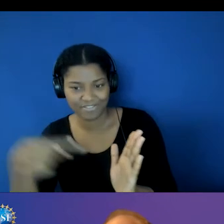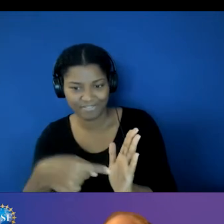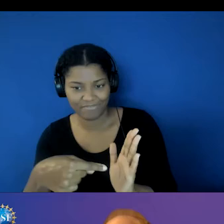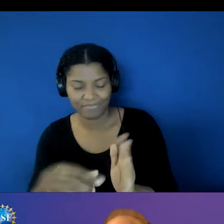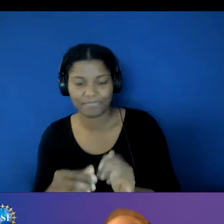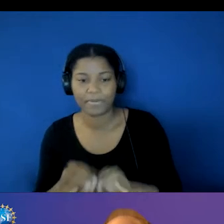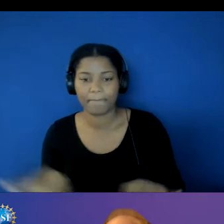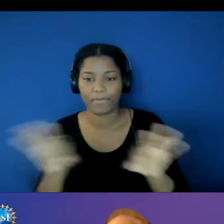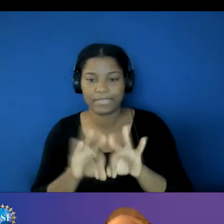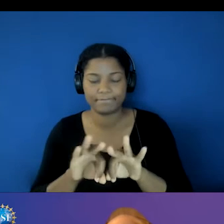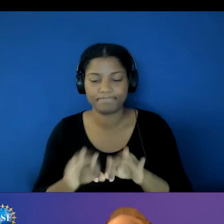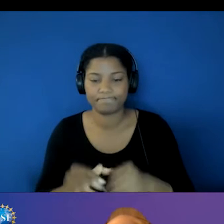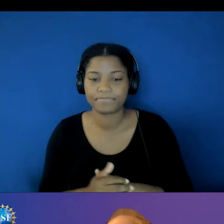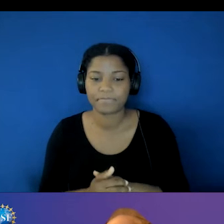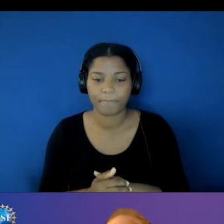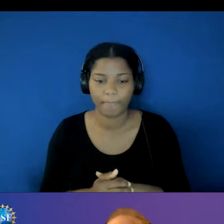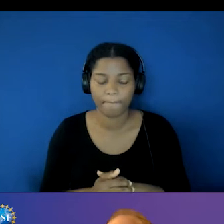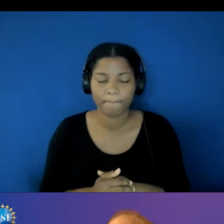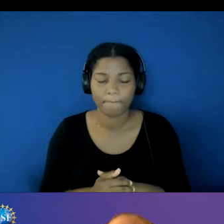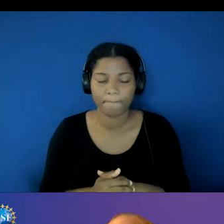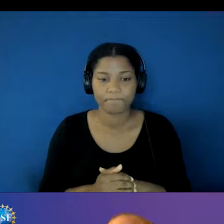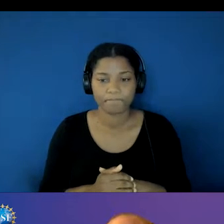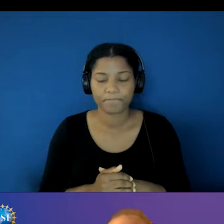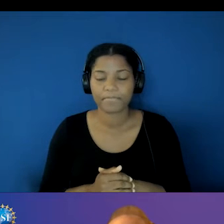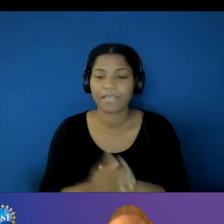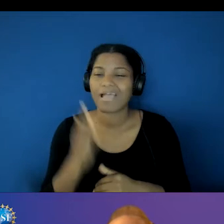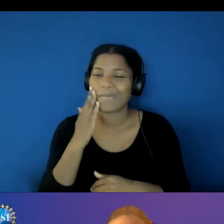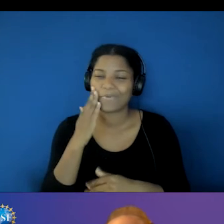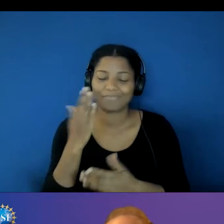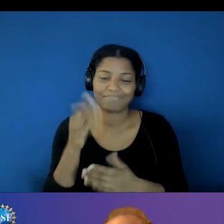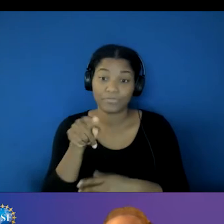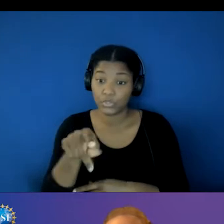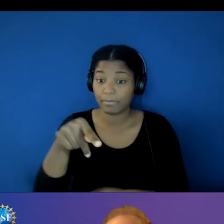the easiest thing to do, and it's not so easy to do when you're a PI writing a proposal,